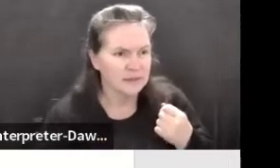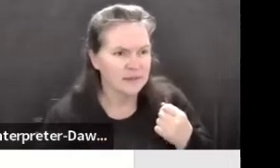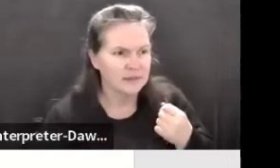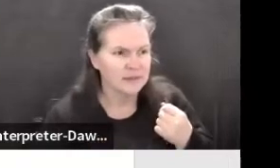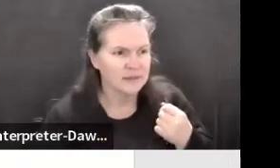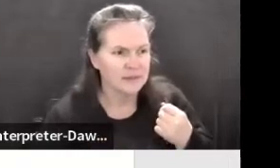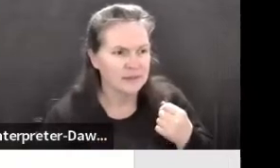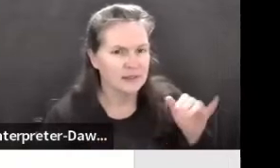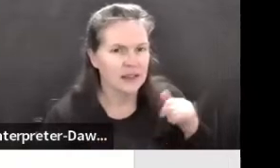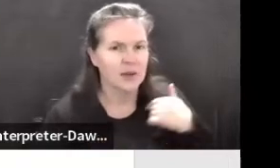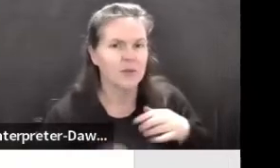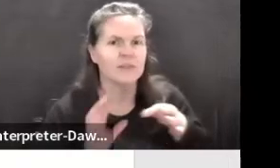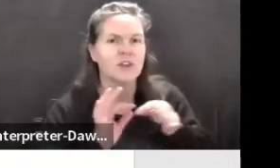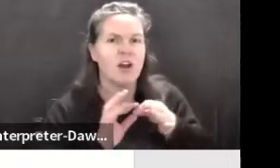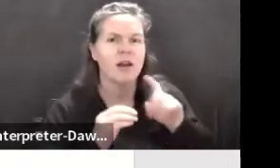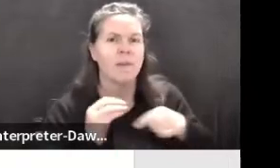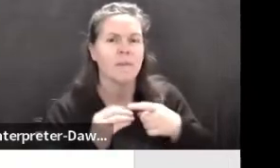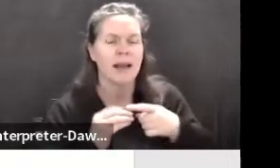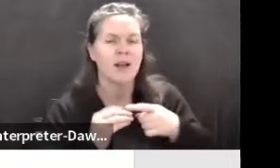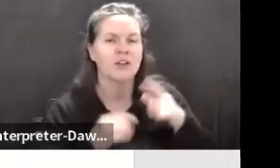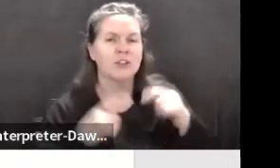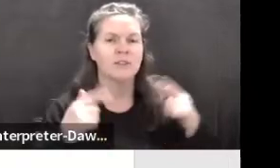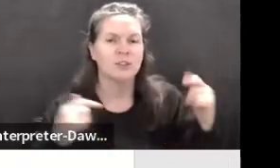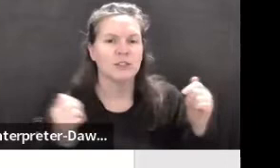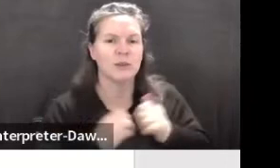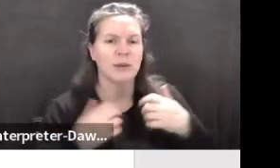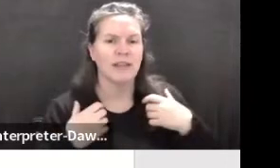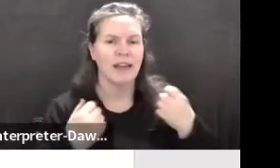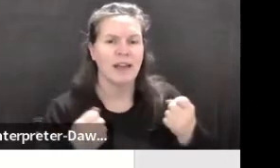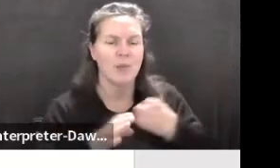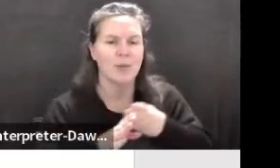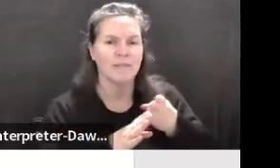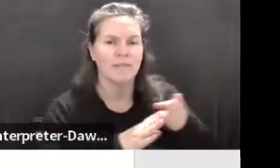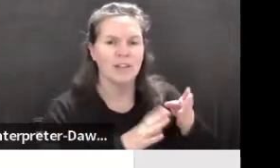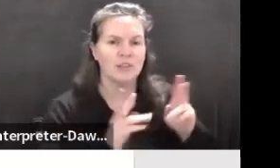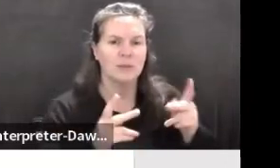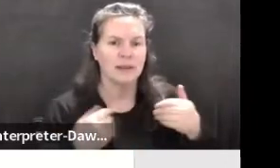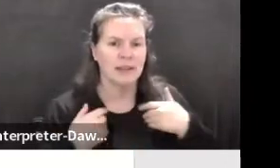like we've talked about the diversity of health professions, people having desire for some flexibility,